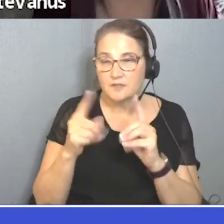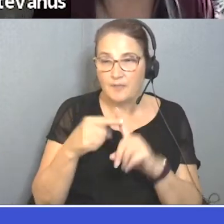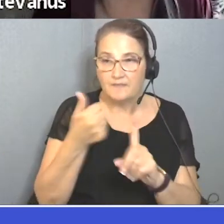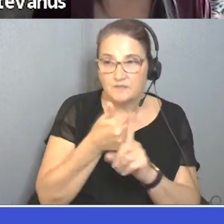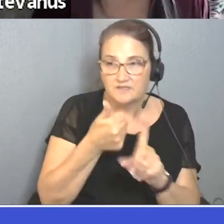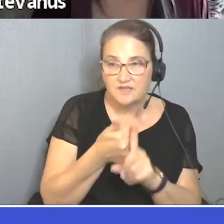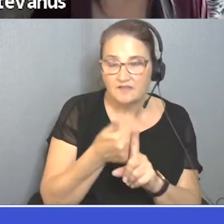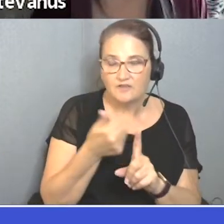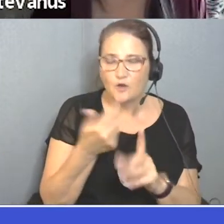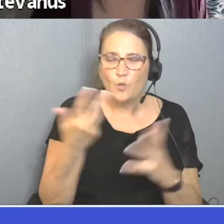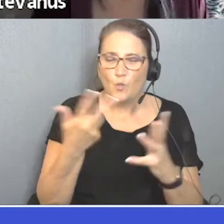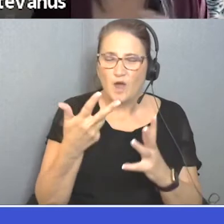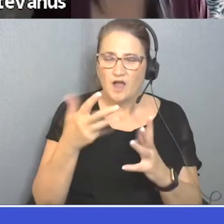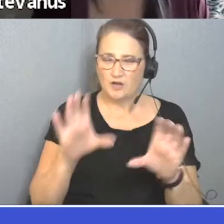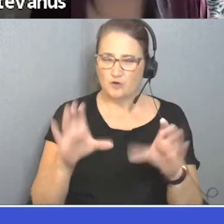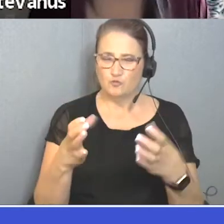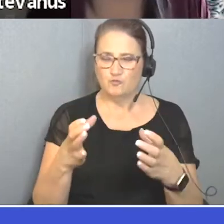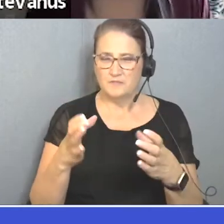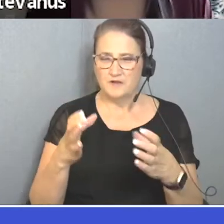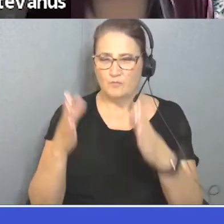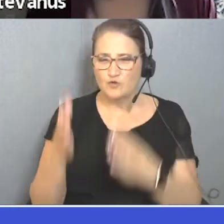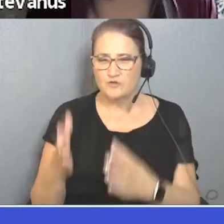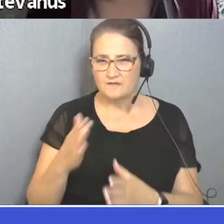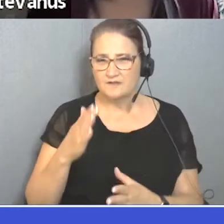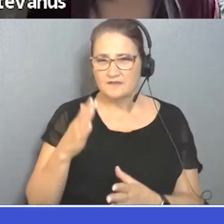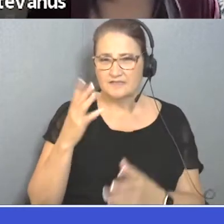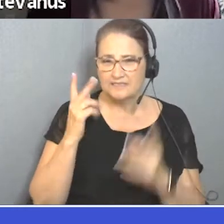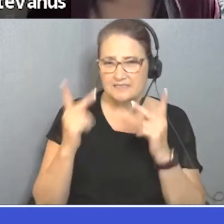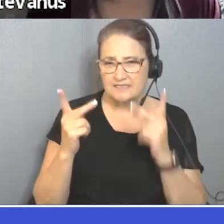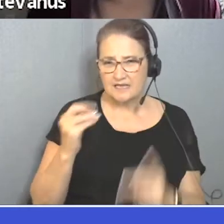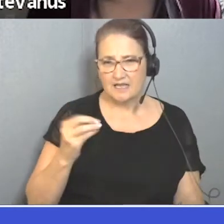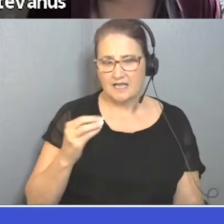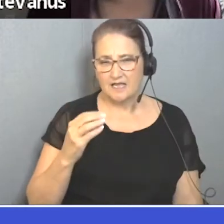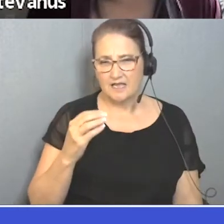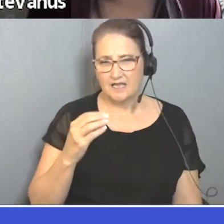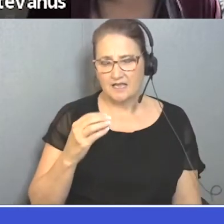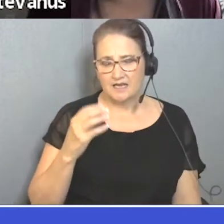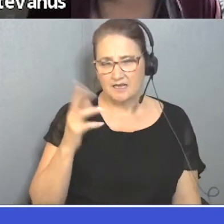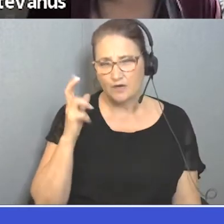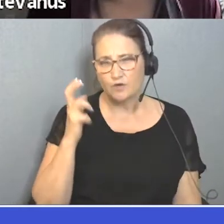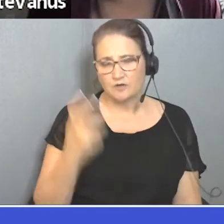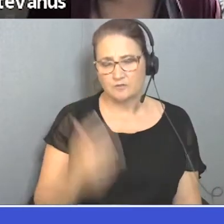themselves. What are they hearing or what are they seeing?